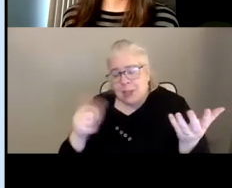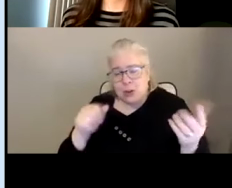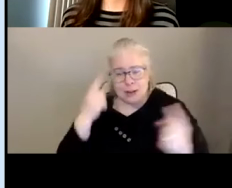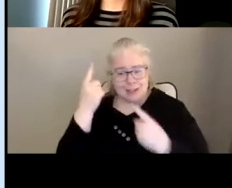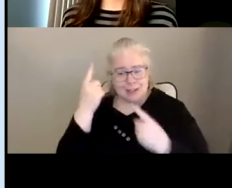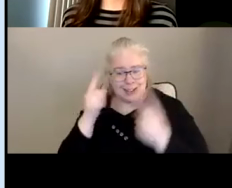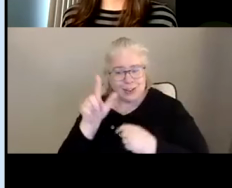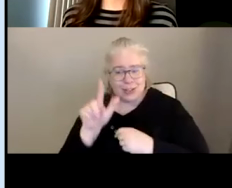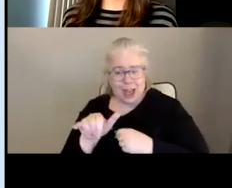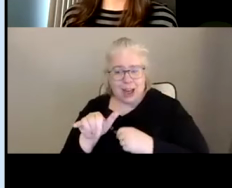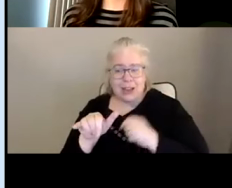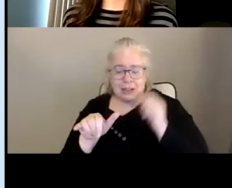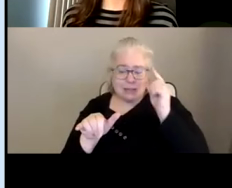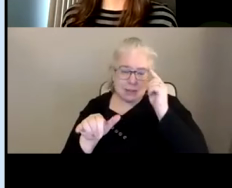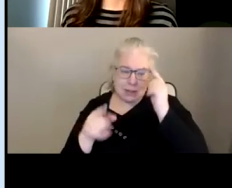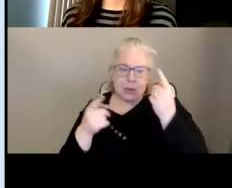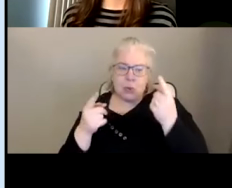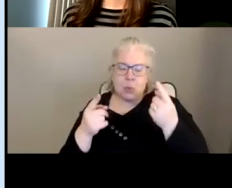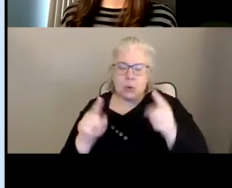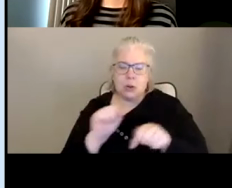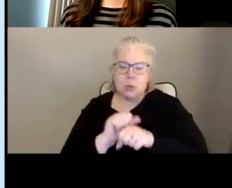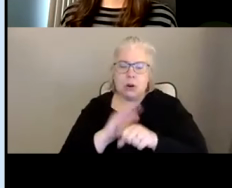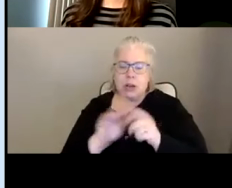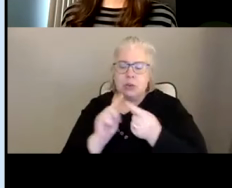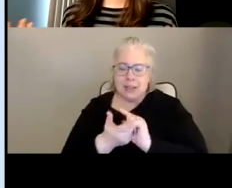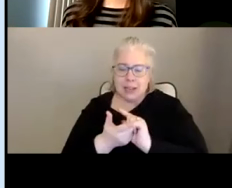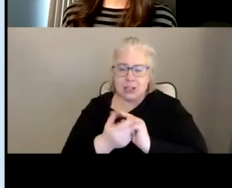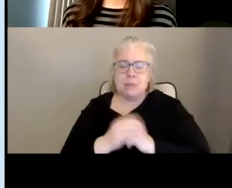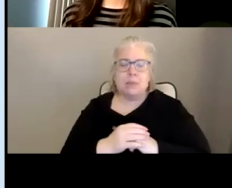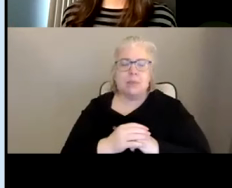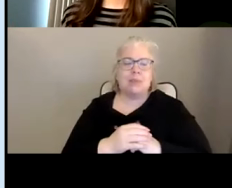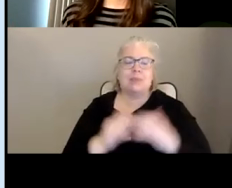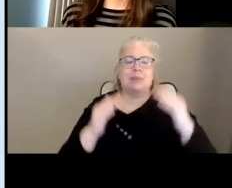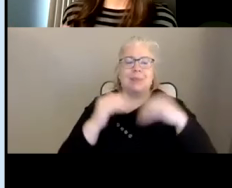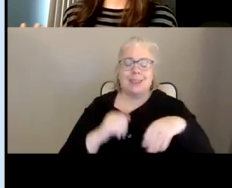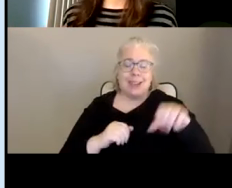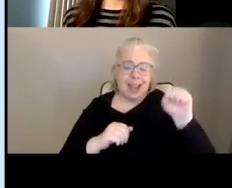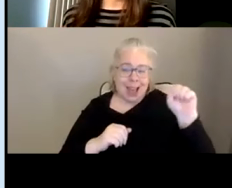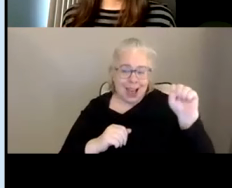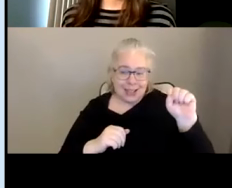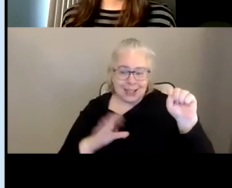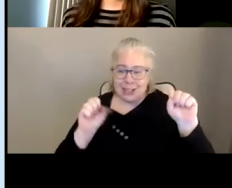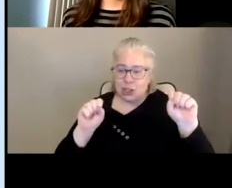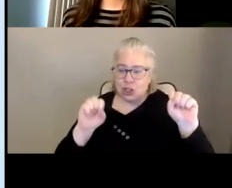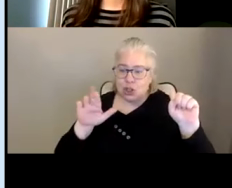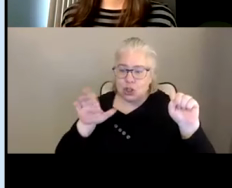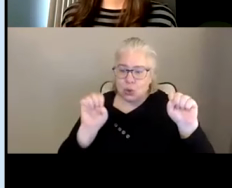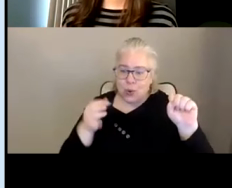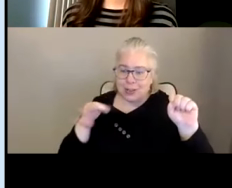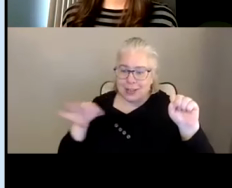into account with when you do your translation work. Next of course you consider the source and the target languages.